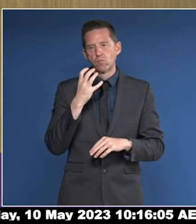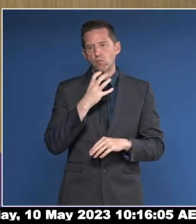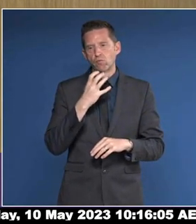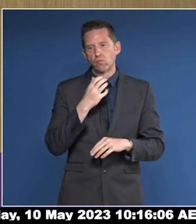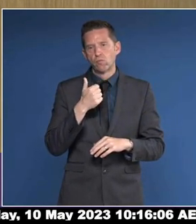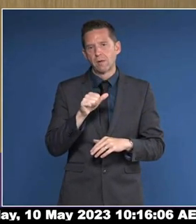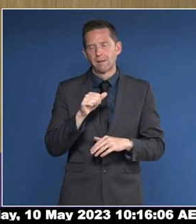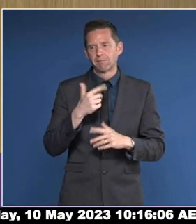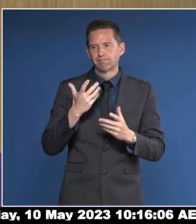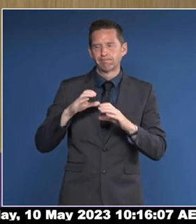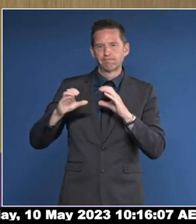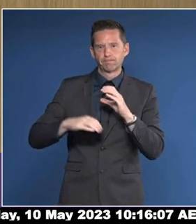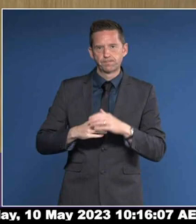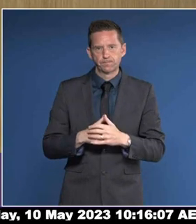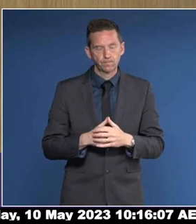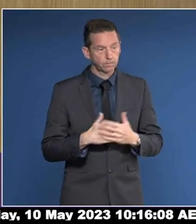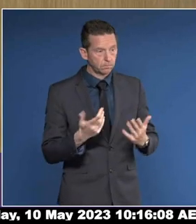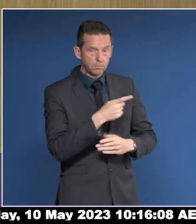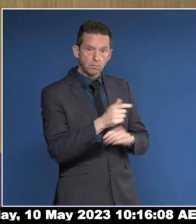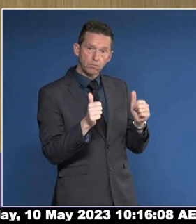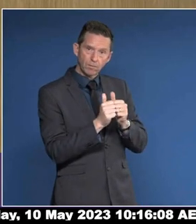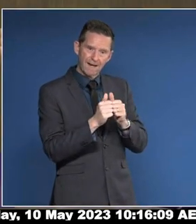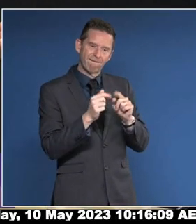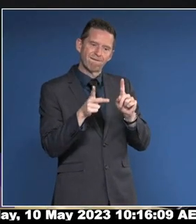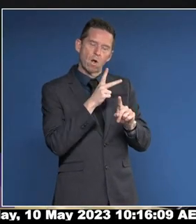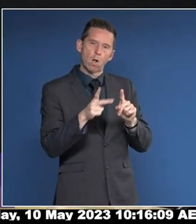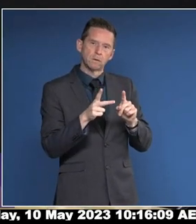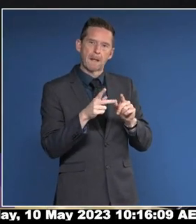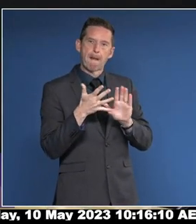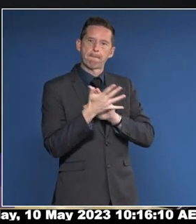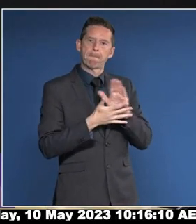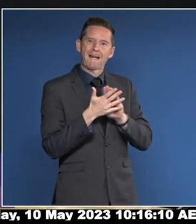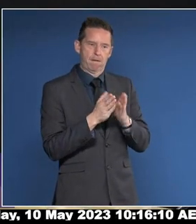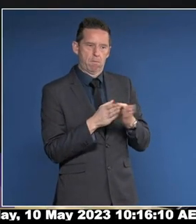Well, you'd agree with us that violence has a slightly wider definition than physical violence? DR CRAWFORD: Indeed.